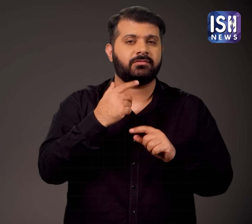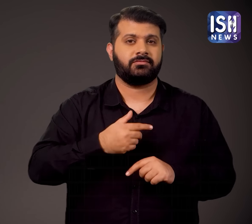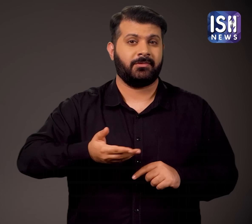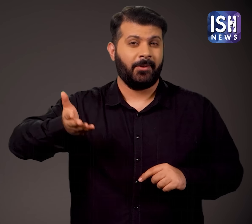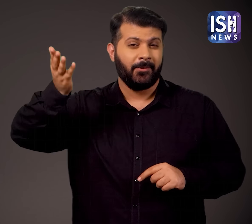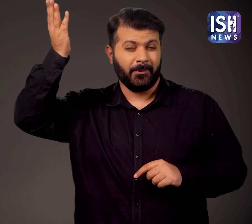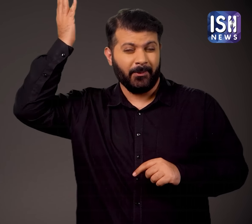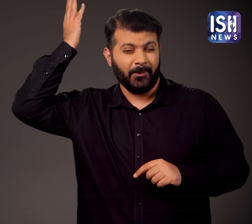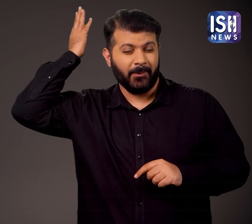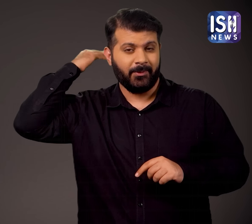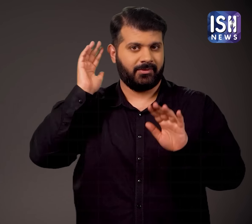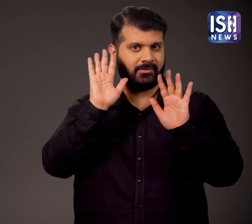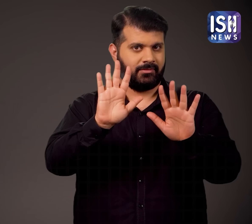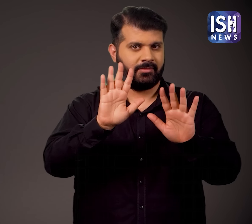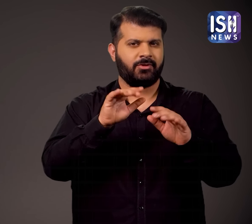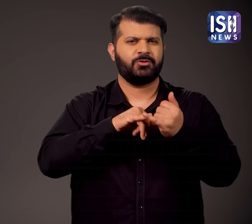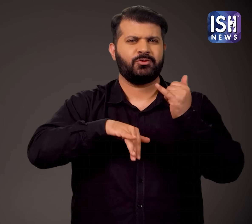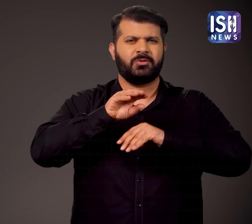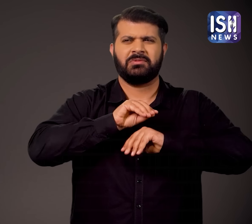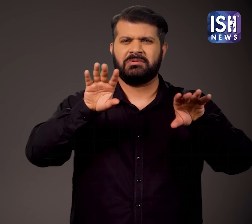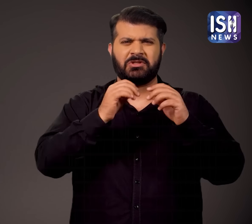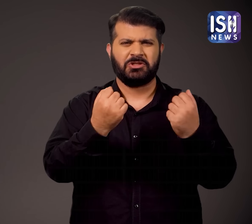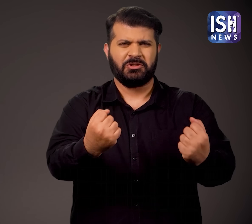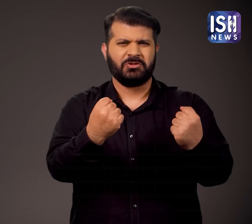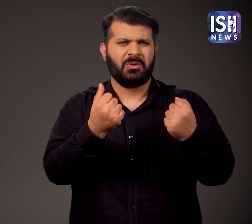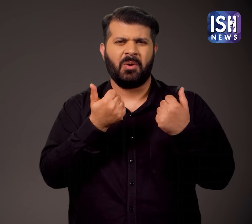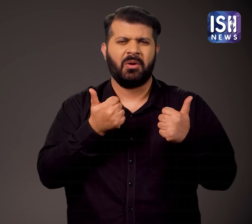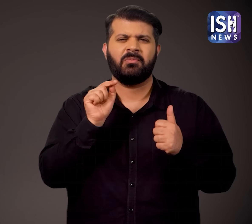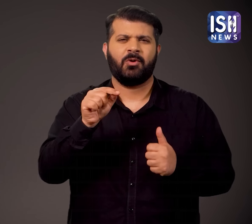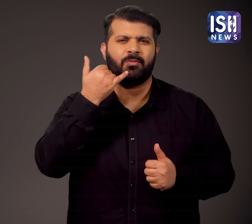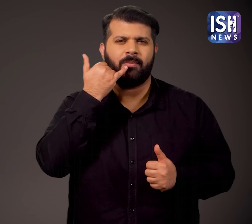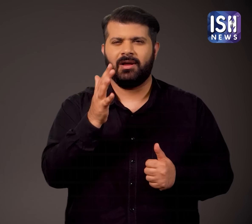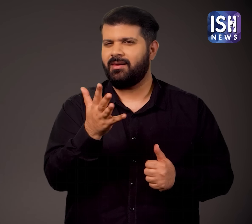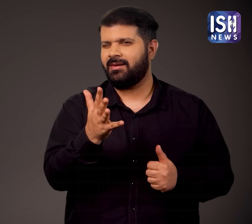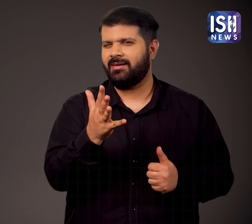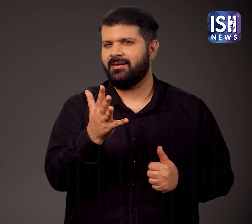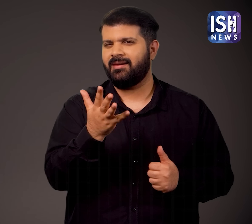In earlier times, social media was not common.